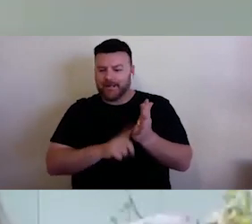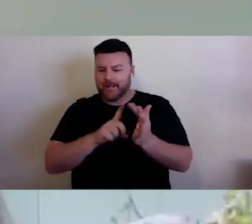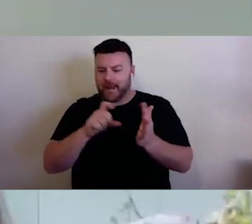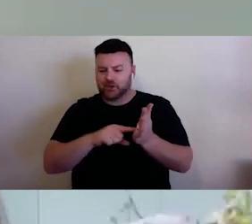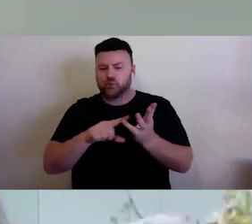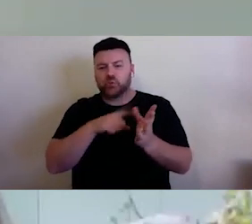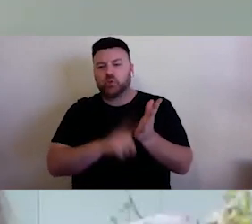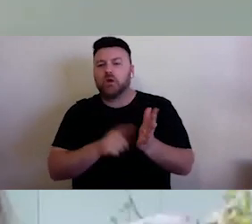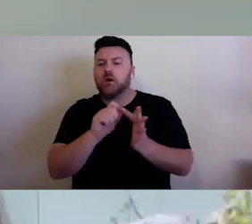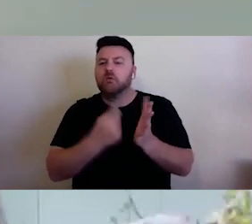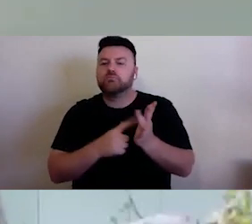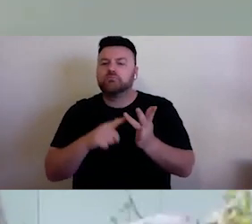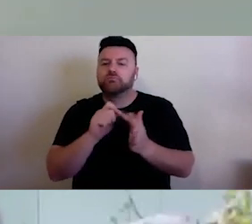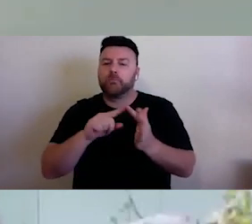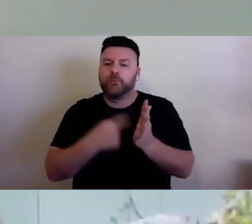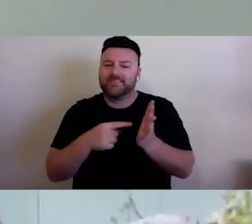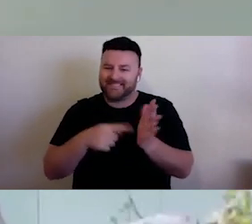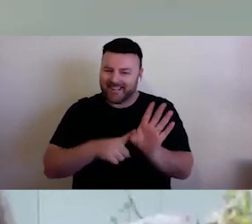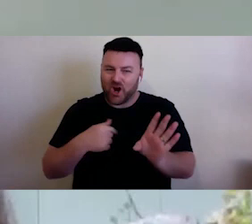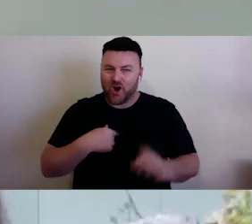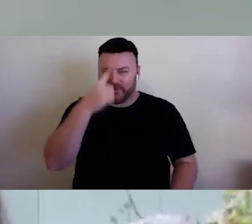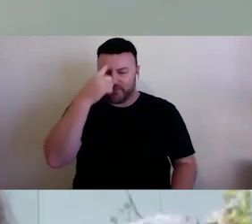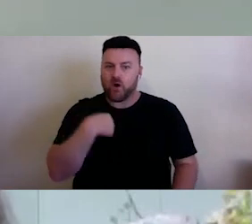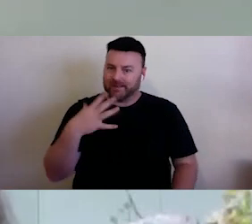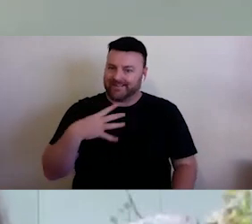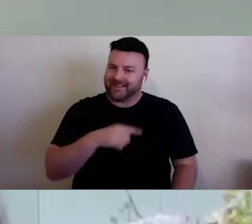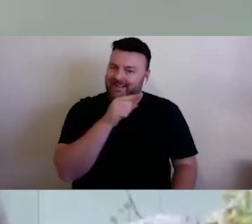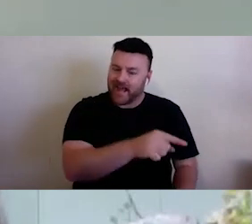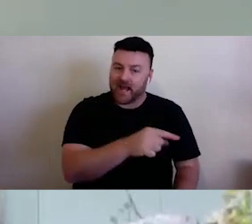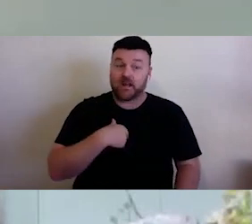down the track, here I am, sitting in front of this screen, and to